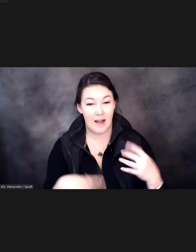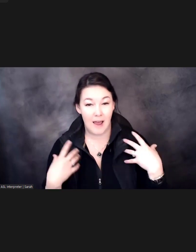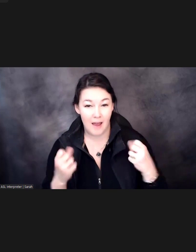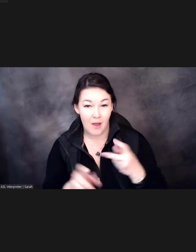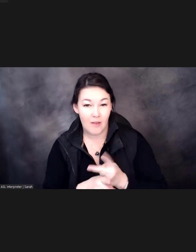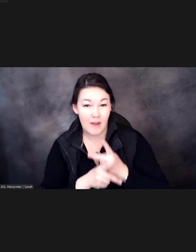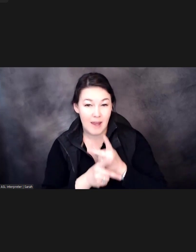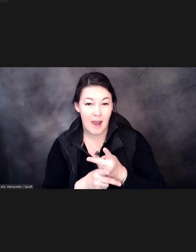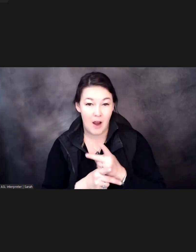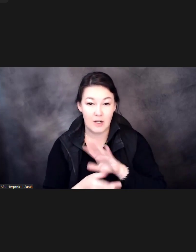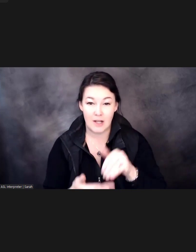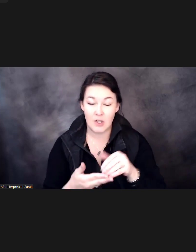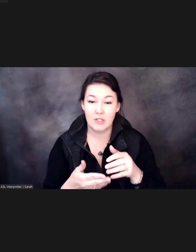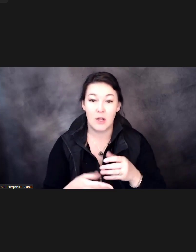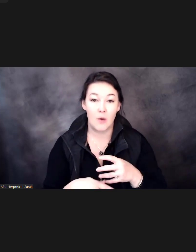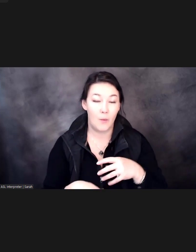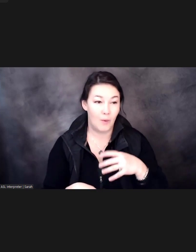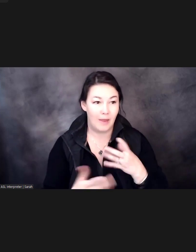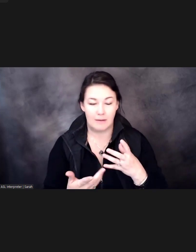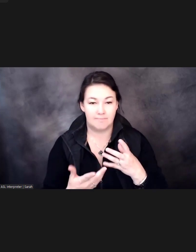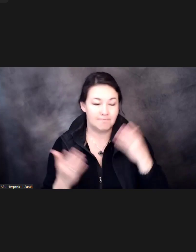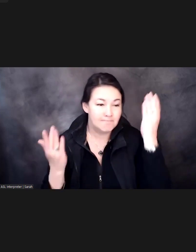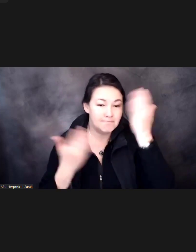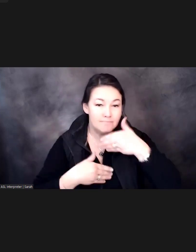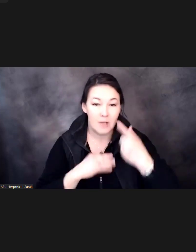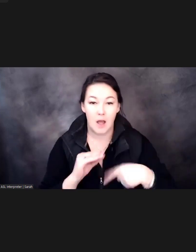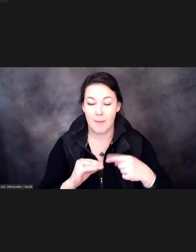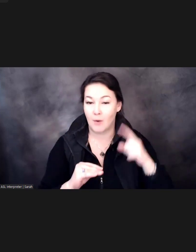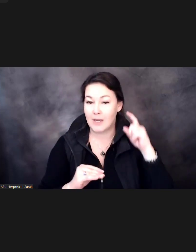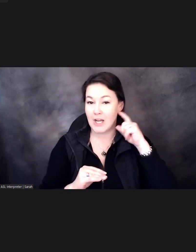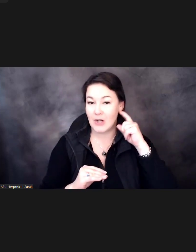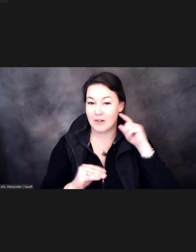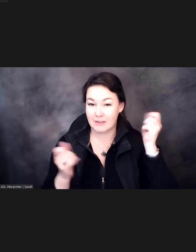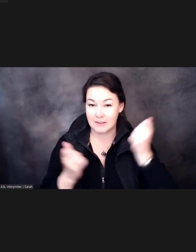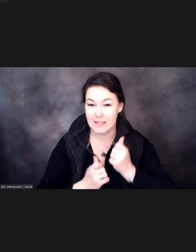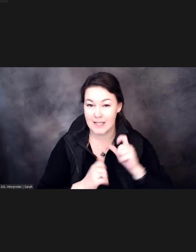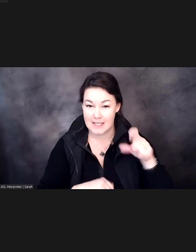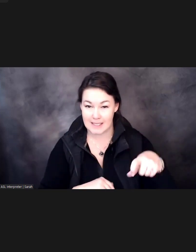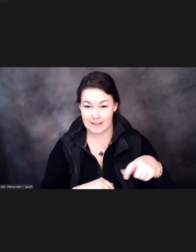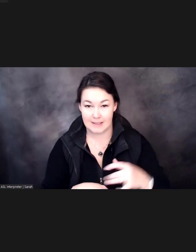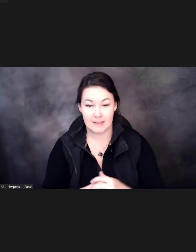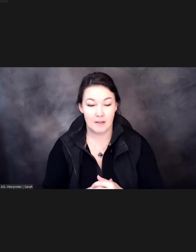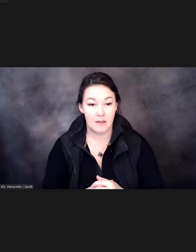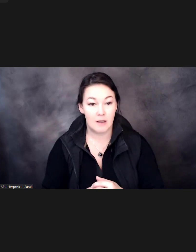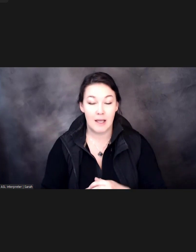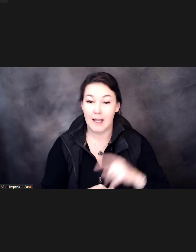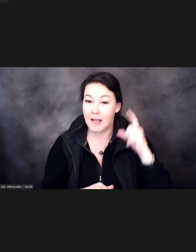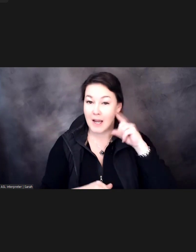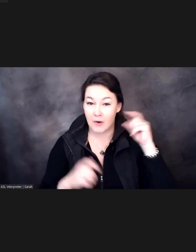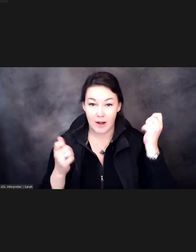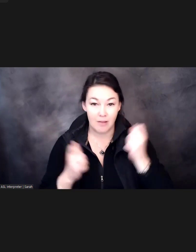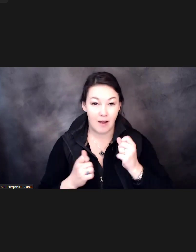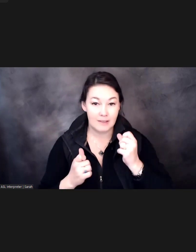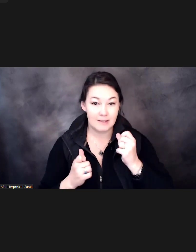without their hearing-related needs even being known known. Hearing loss is an invisible condition.